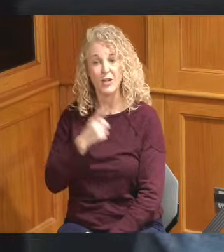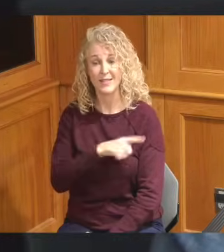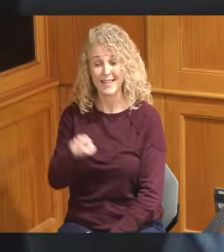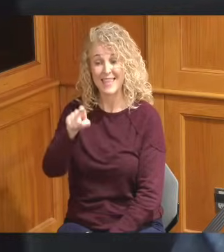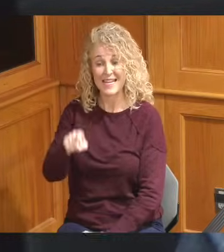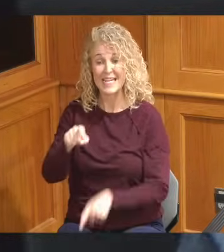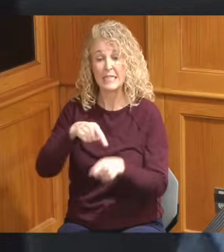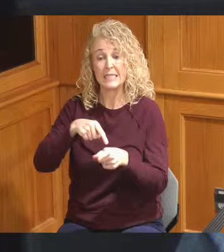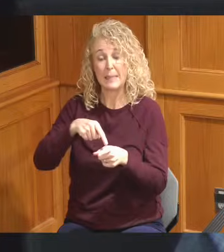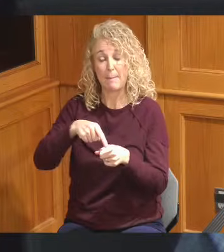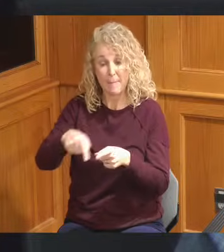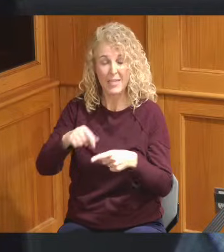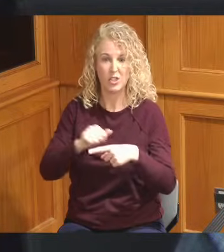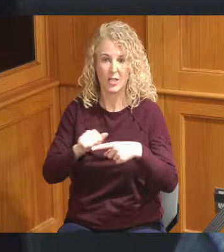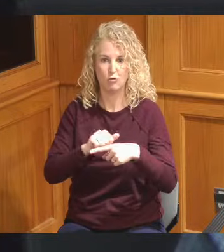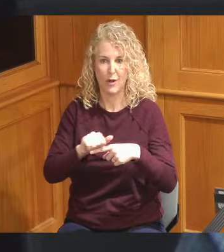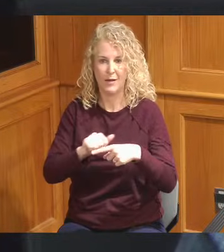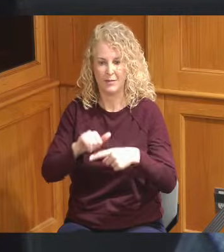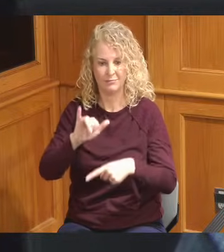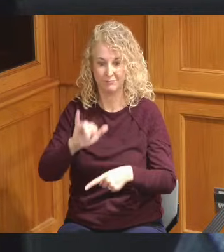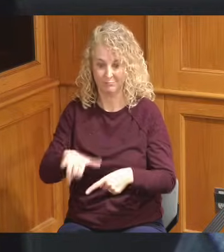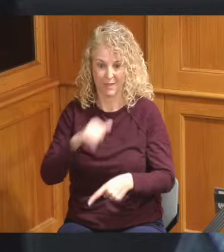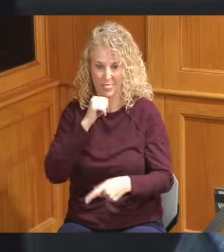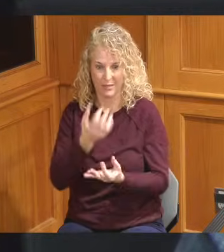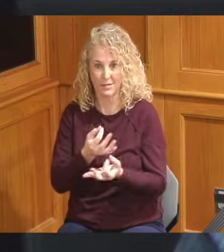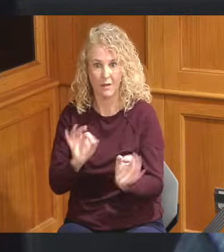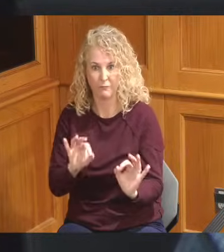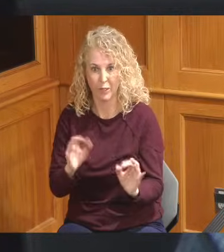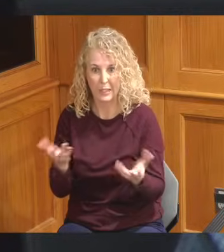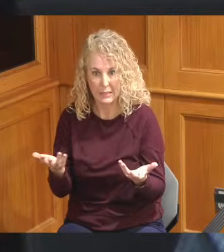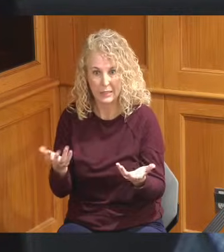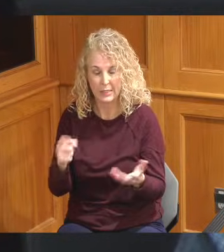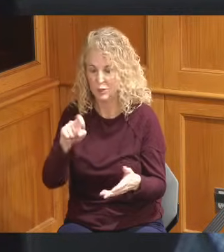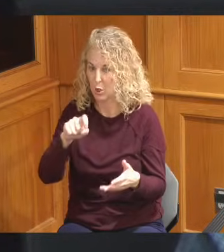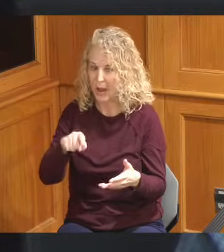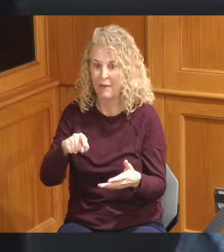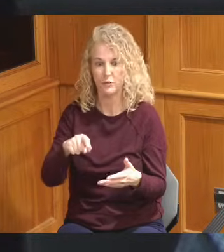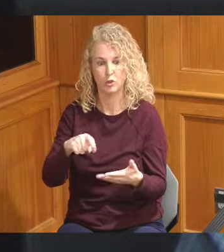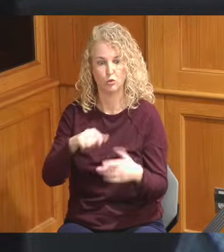training then that is necessary through these organizations to the foster parents that's driving